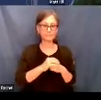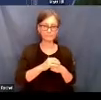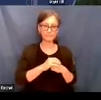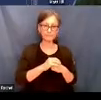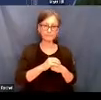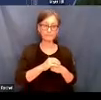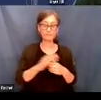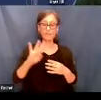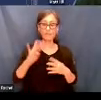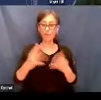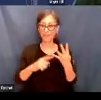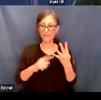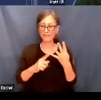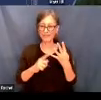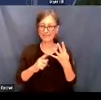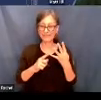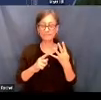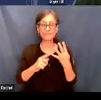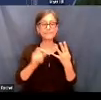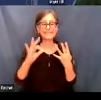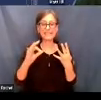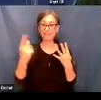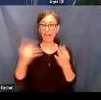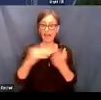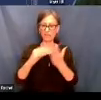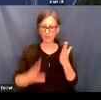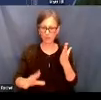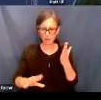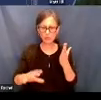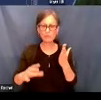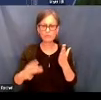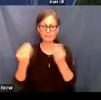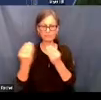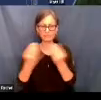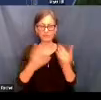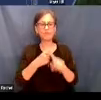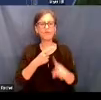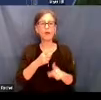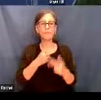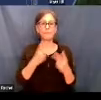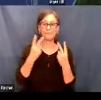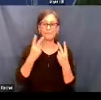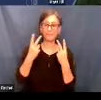The fourth is if there is a pupil level finding from an on-site visit during our monitoring.